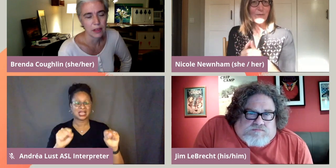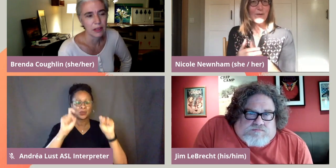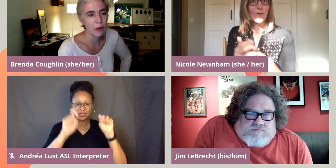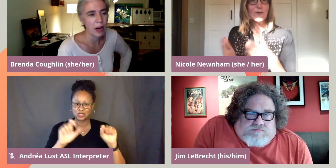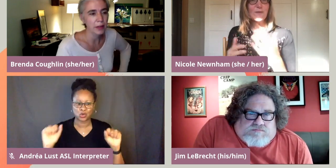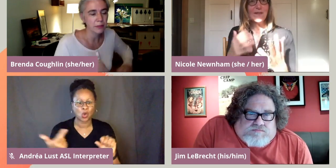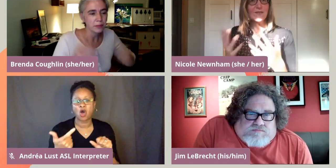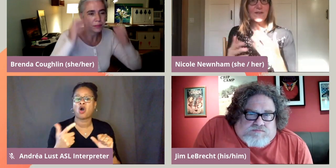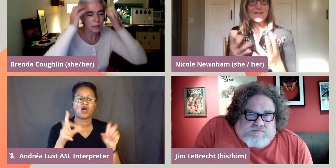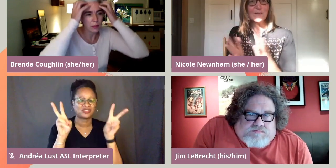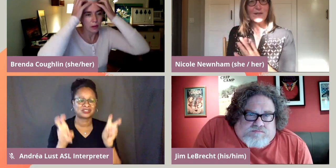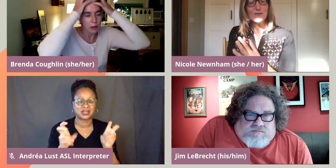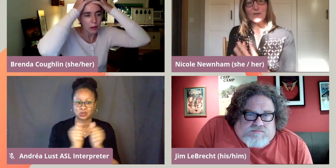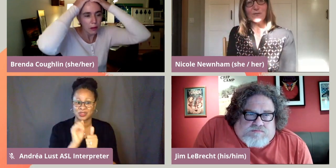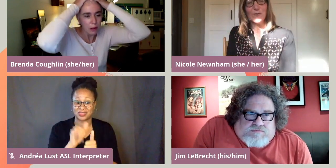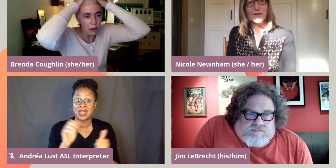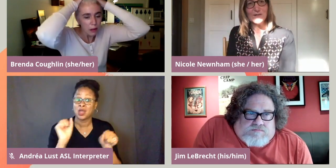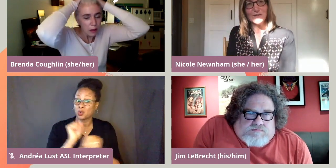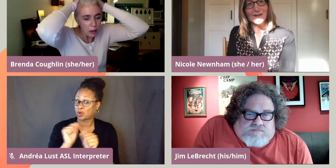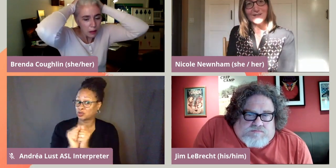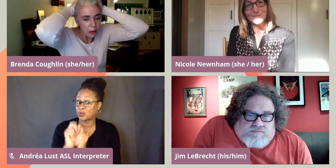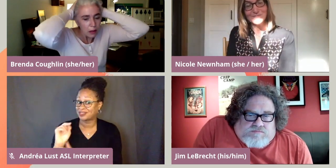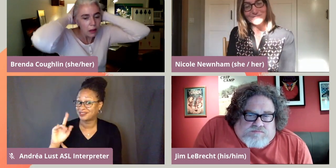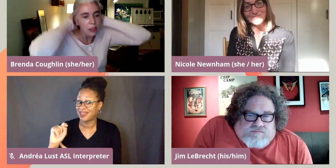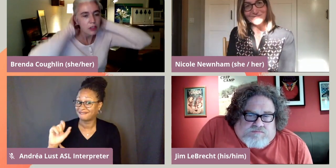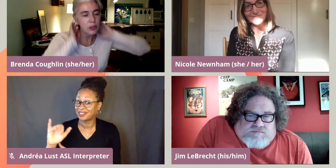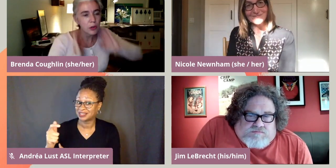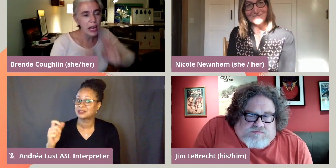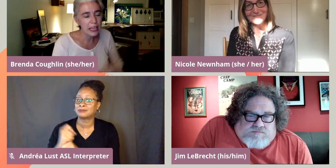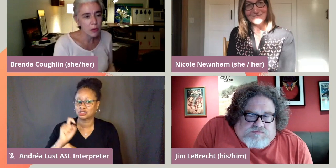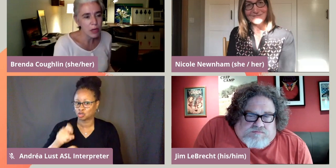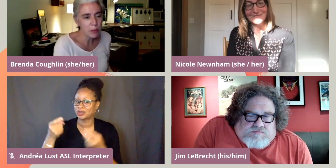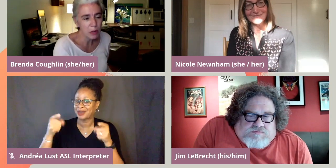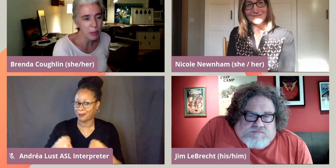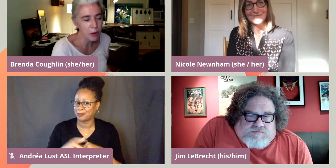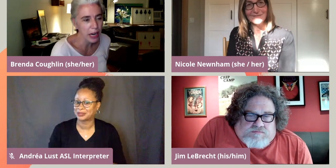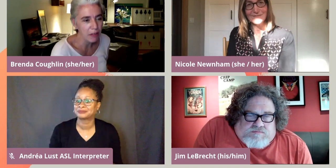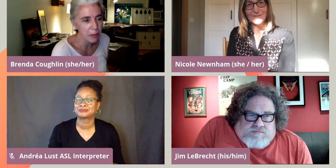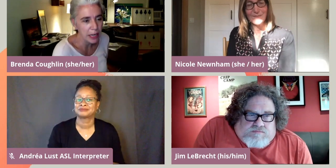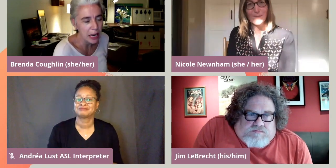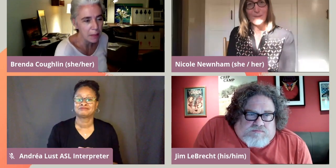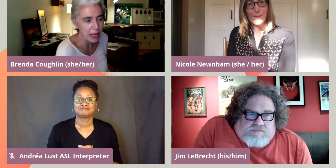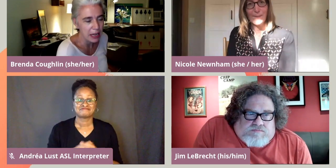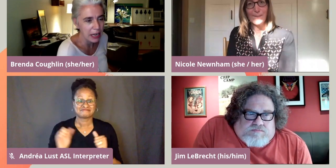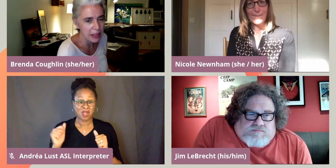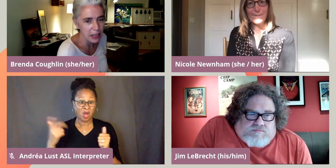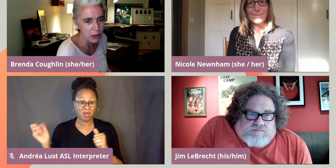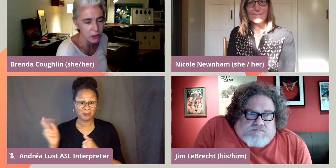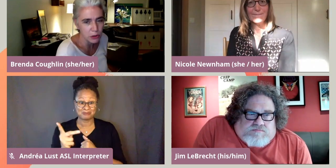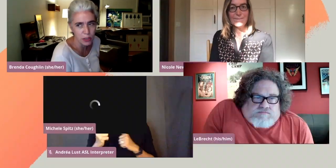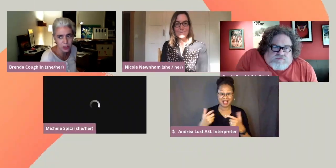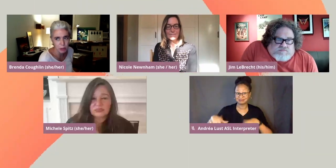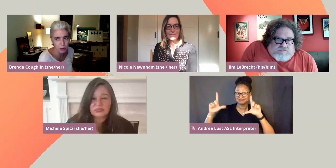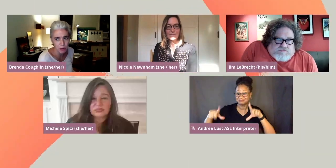And we worked with Netflix to make sure we could do that. So can we bring everybody up and, I think, also question number five?